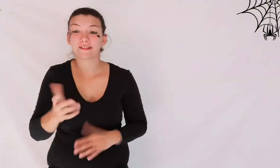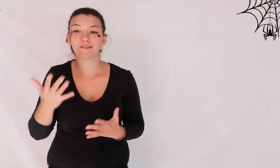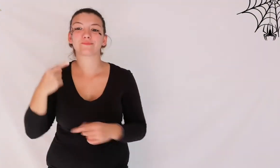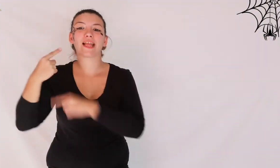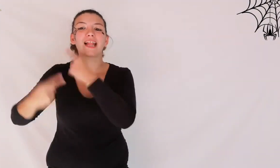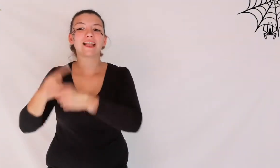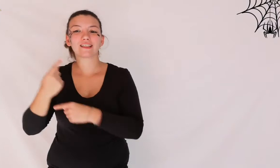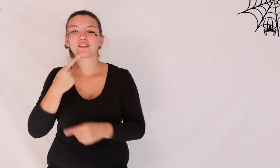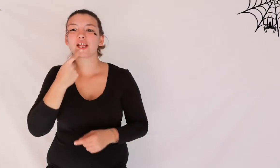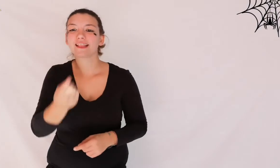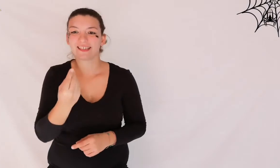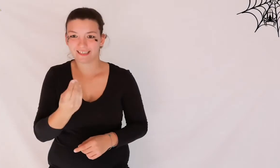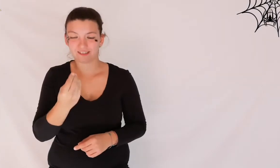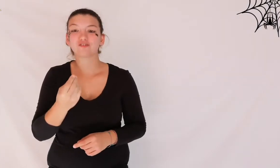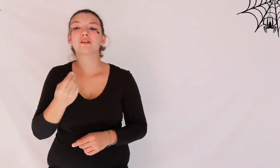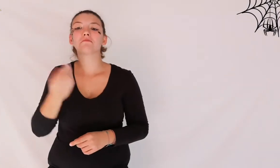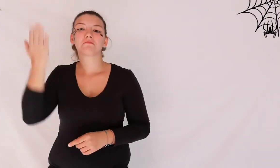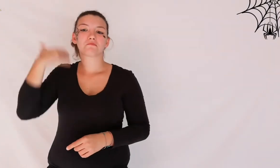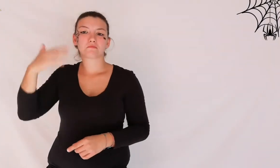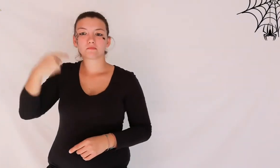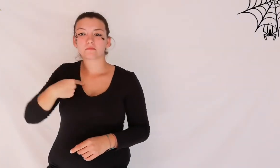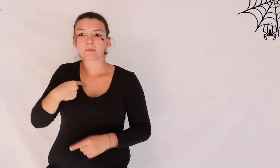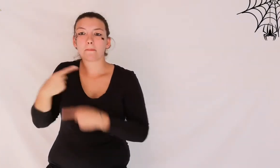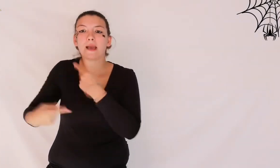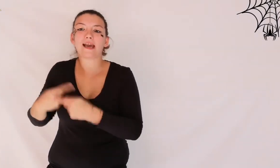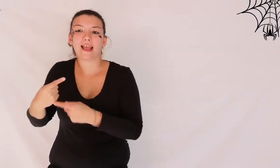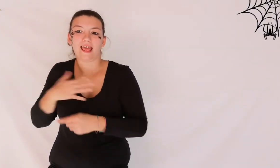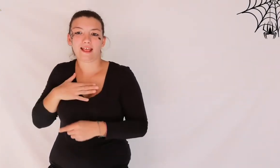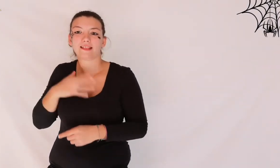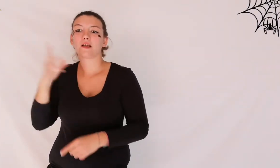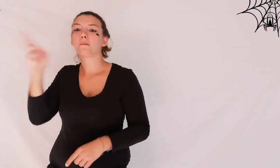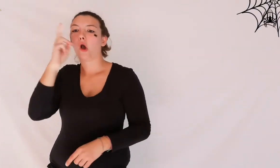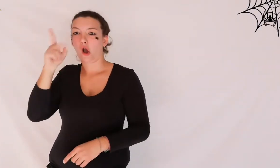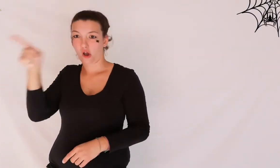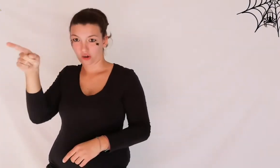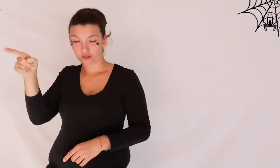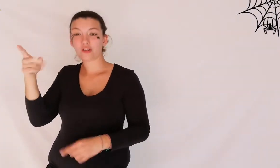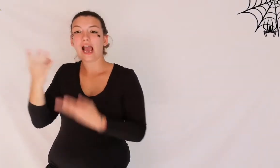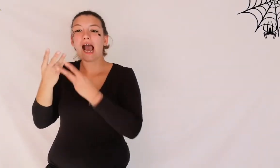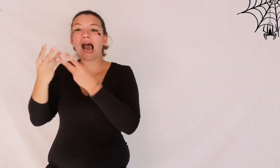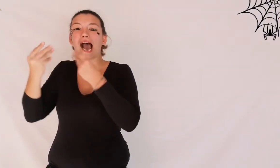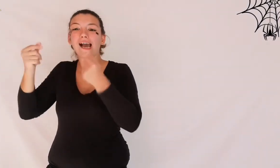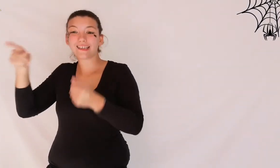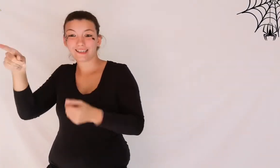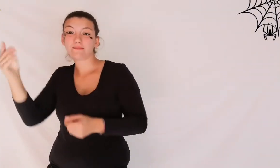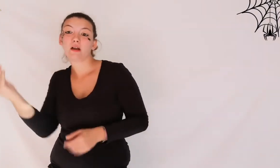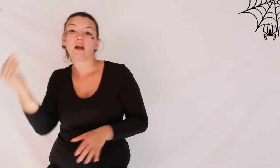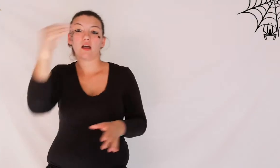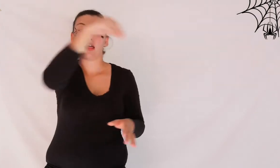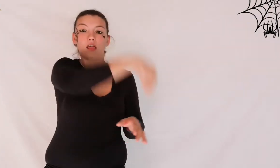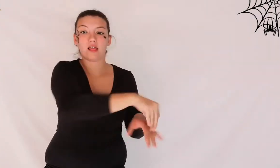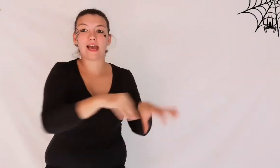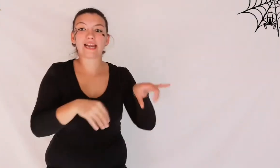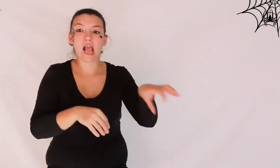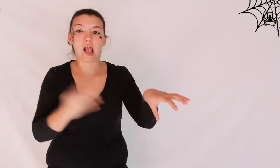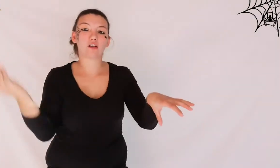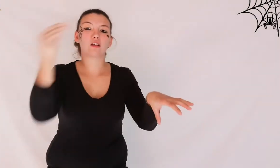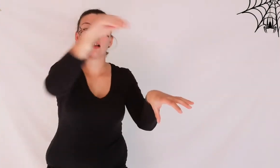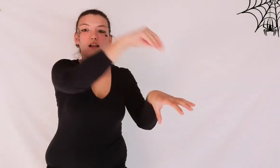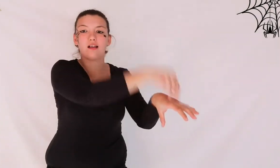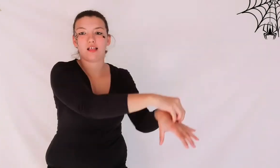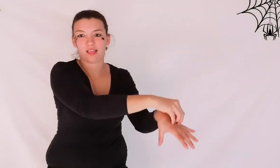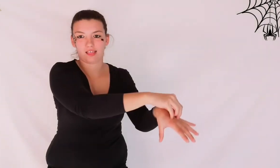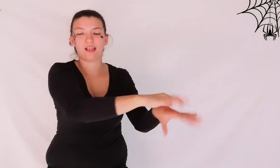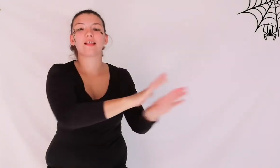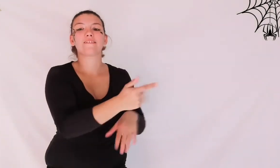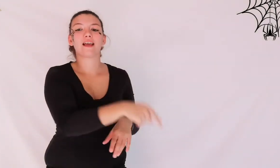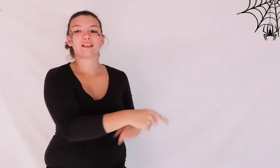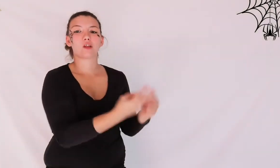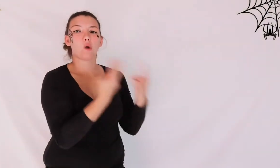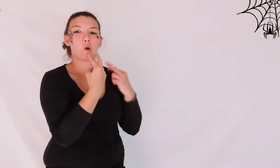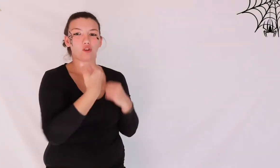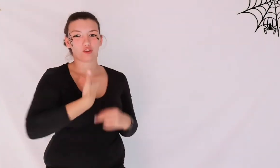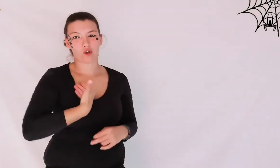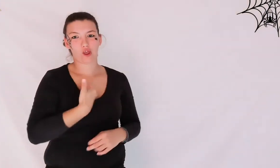that says that it is a deceased loved one who watches over you.